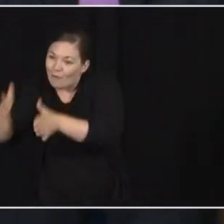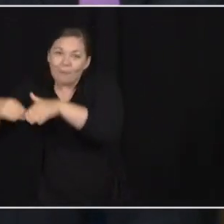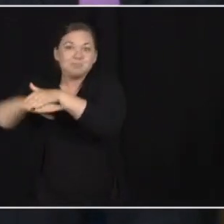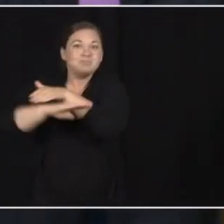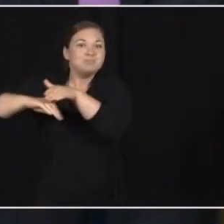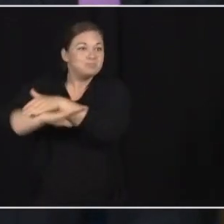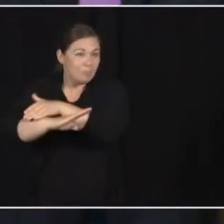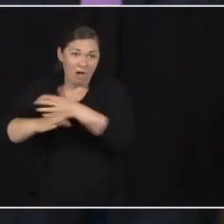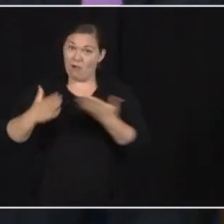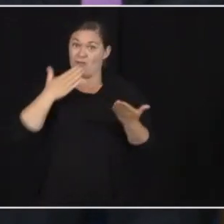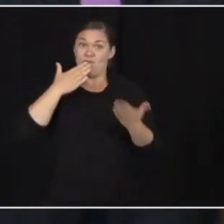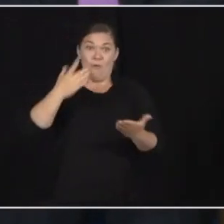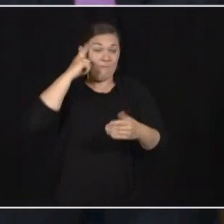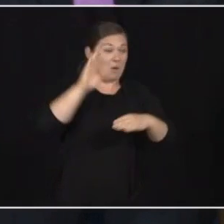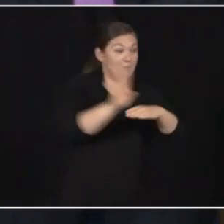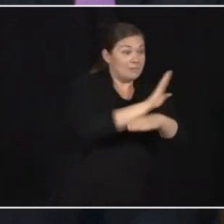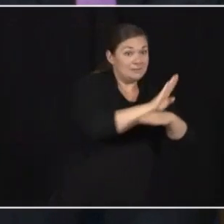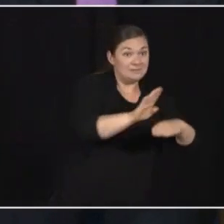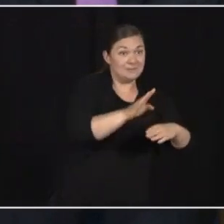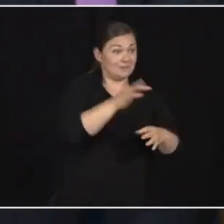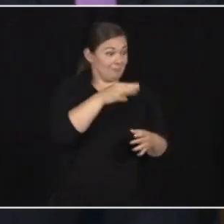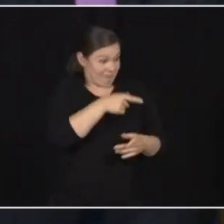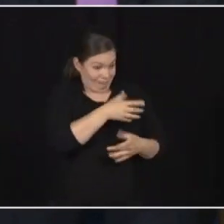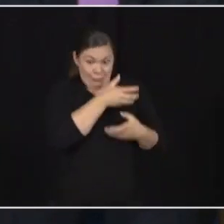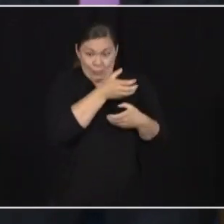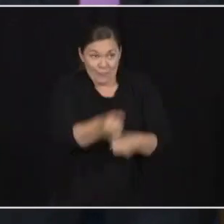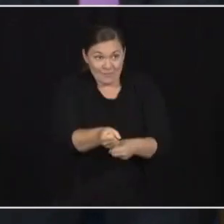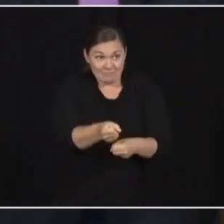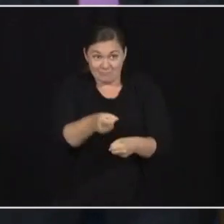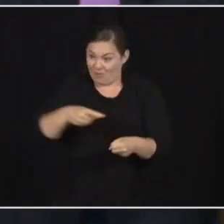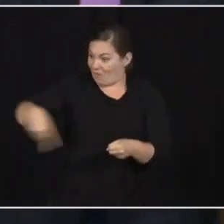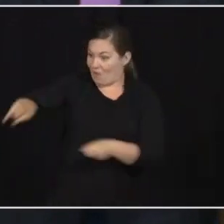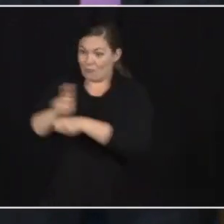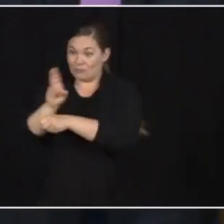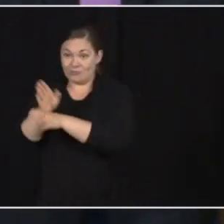ants a dn consumer confidence.